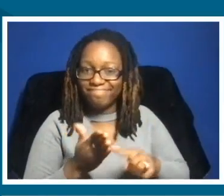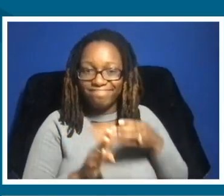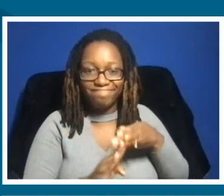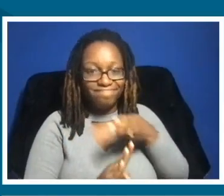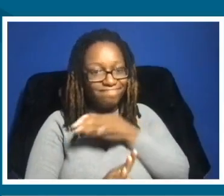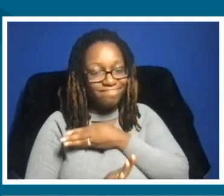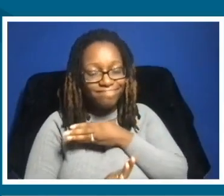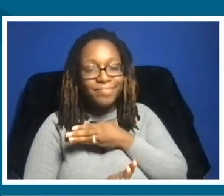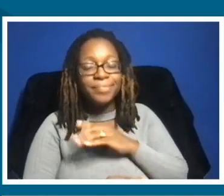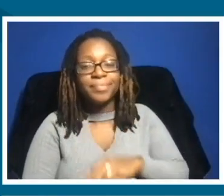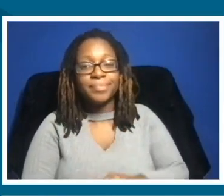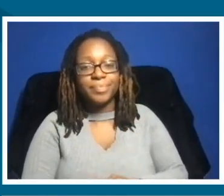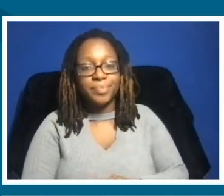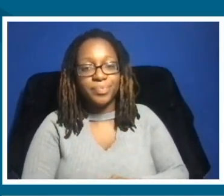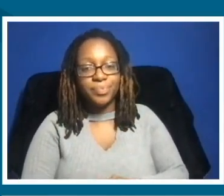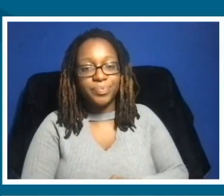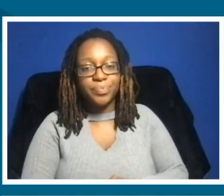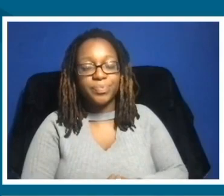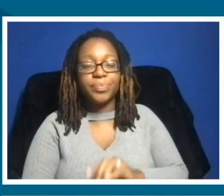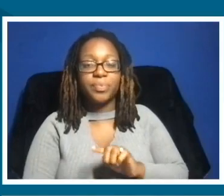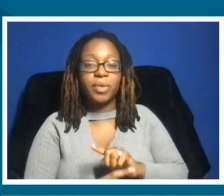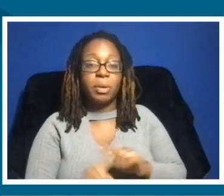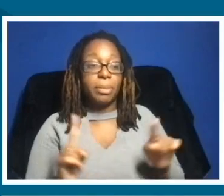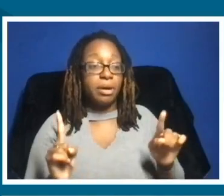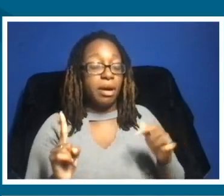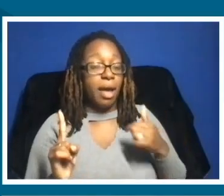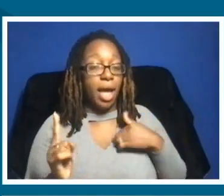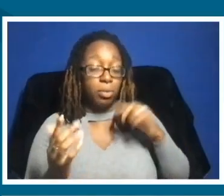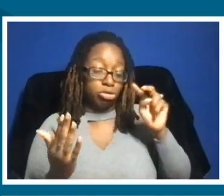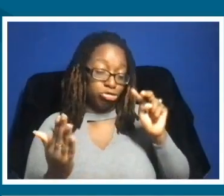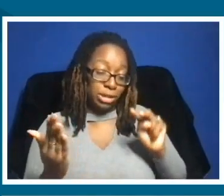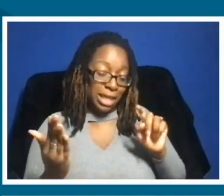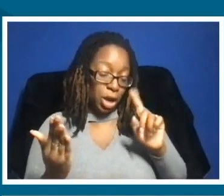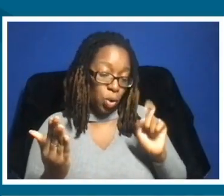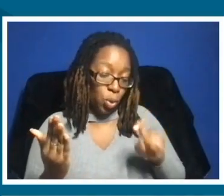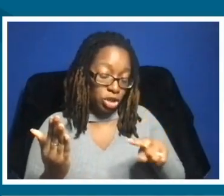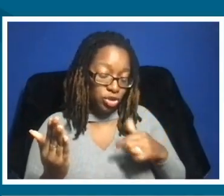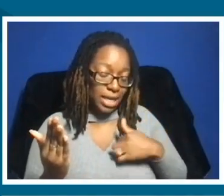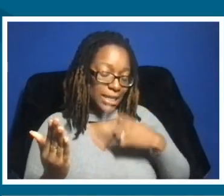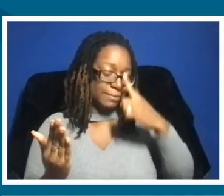but as you're as i was reading that question